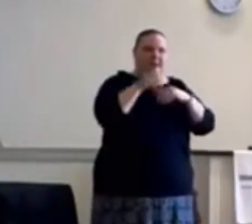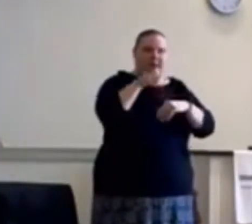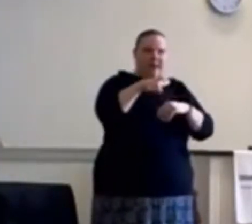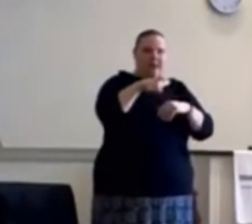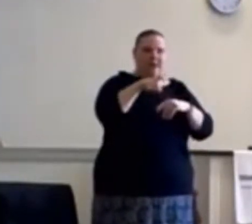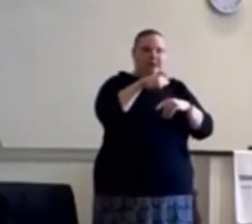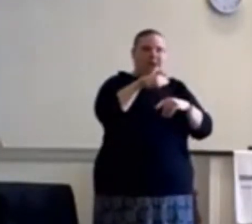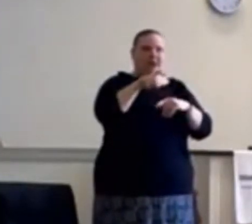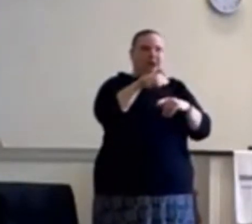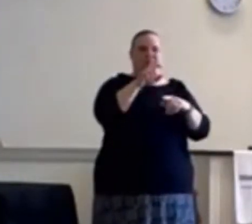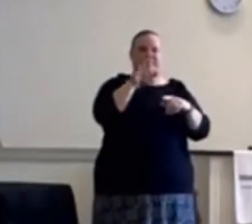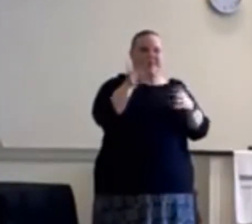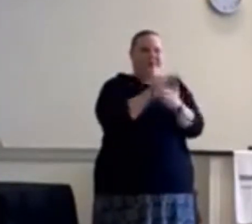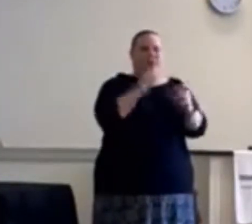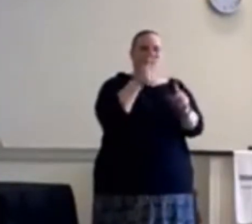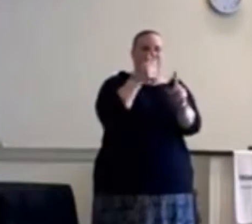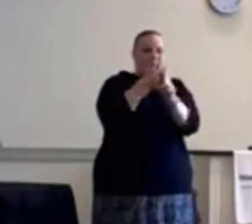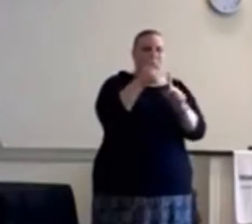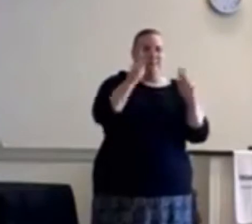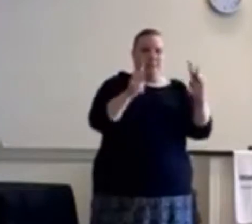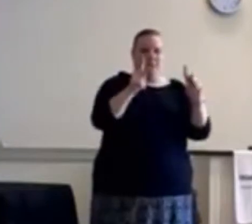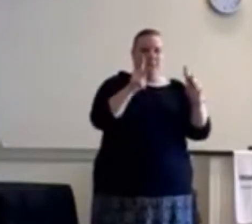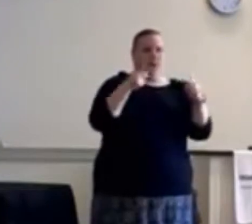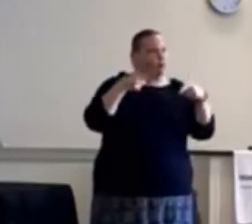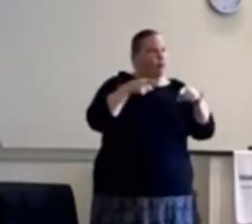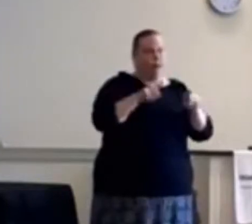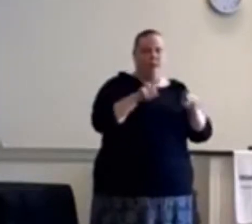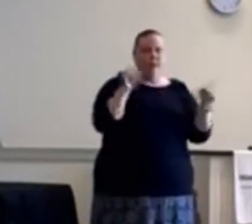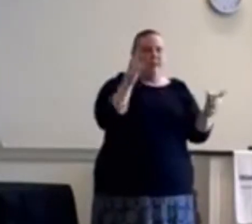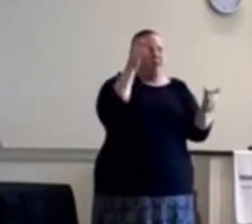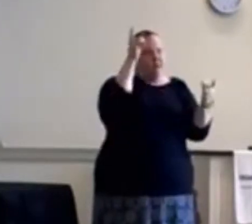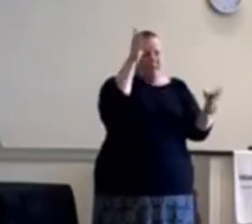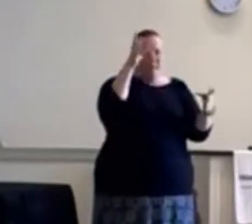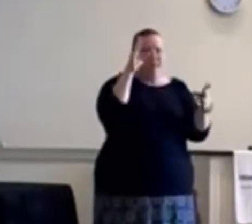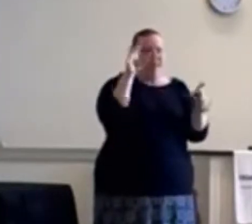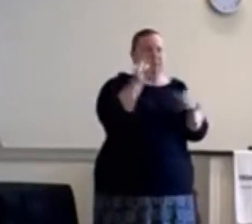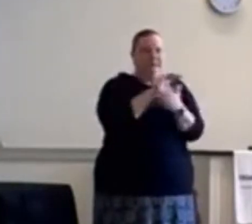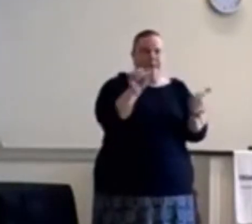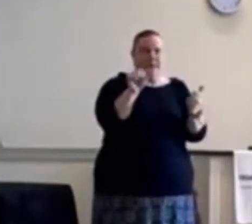individuals throughout catastrophic disasters and humanitarian response and